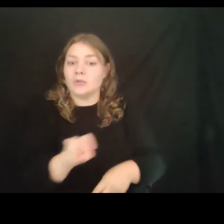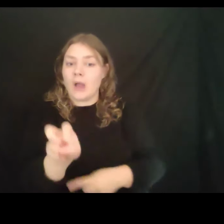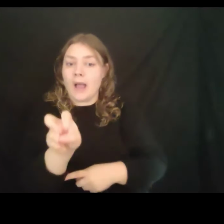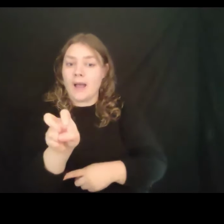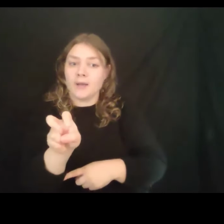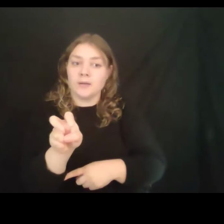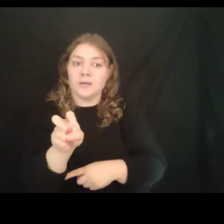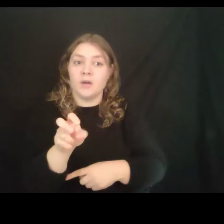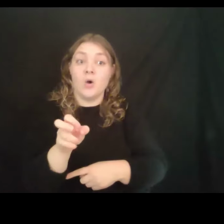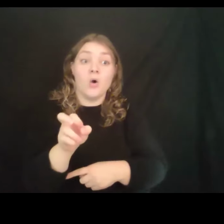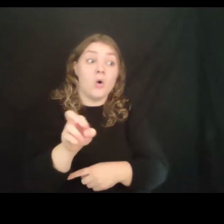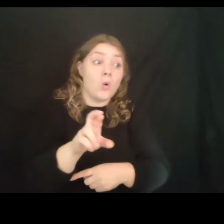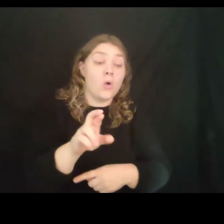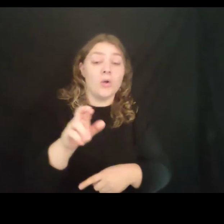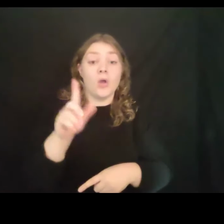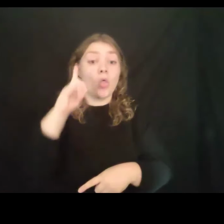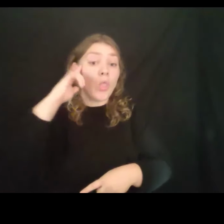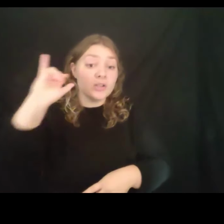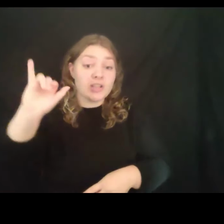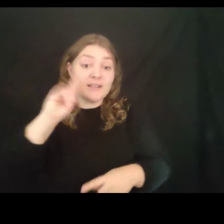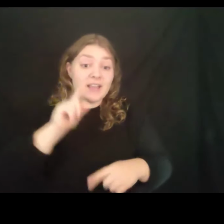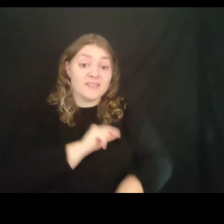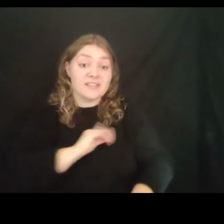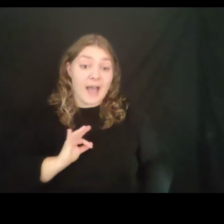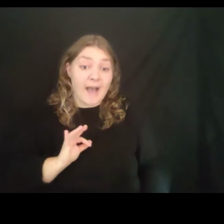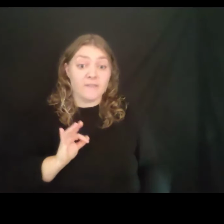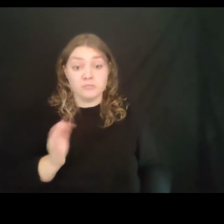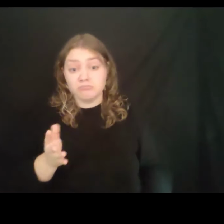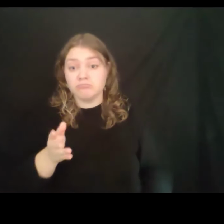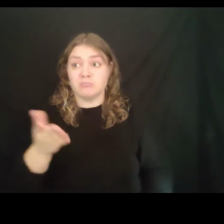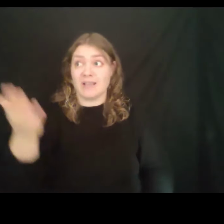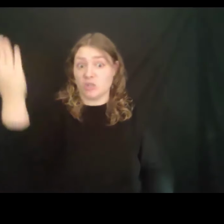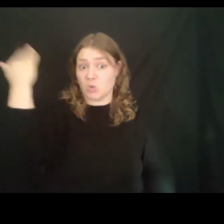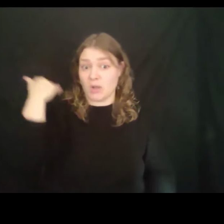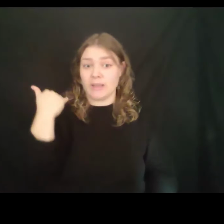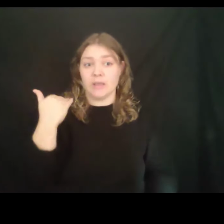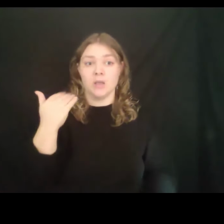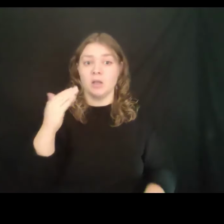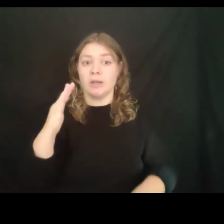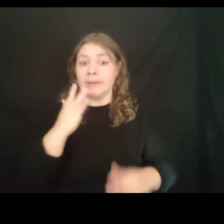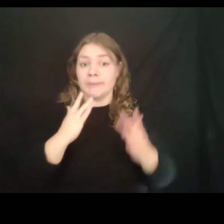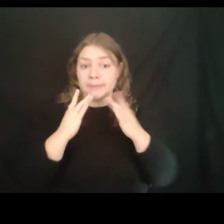longevity of the staff so historically we've had very very little turnover we did have more coming